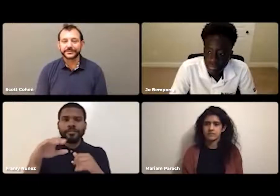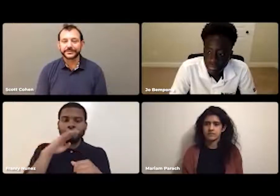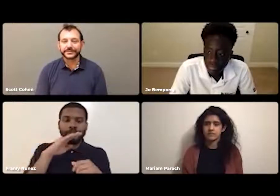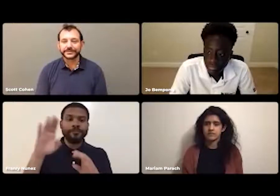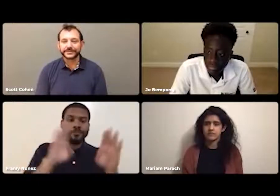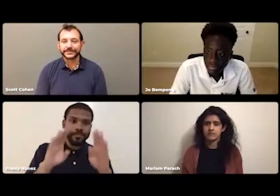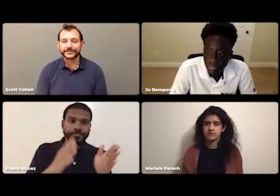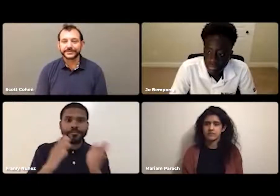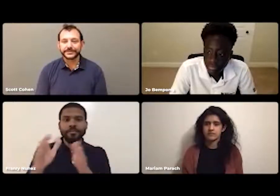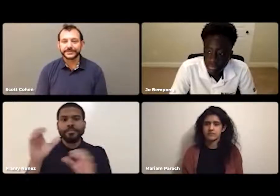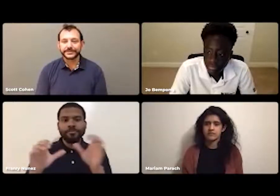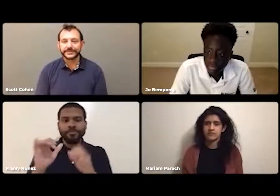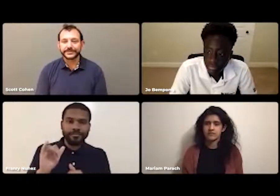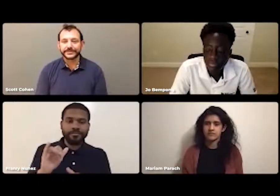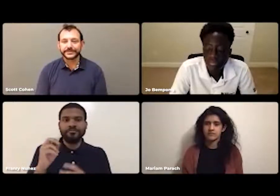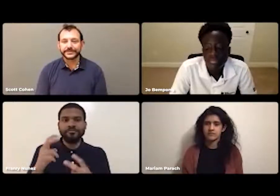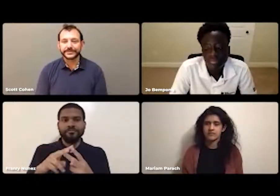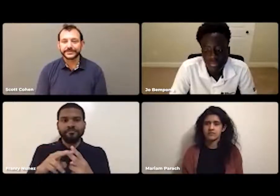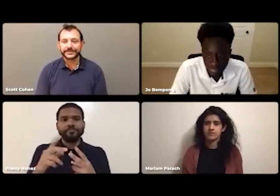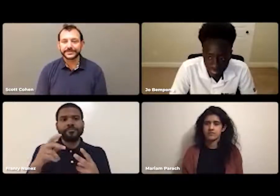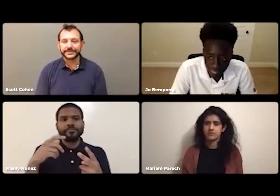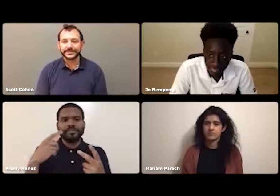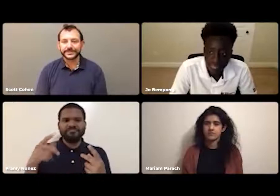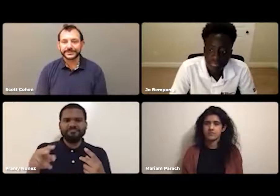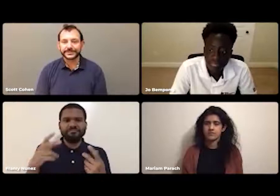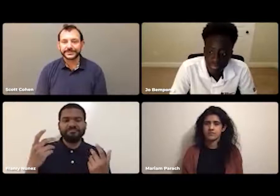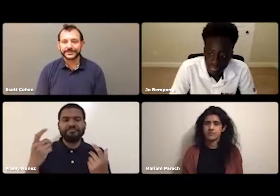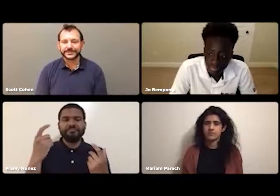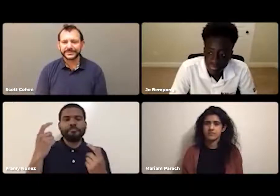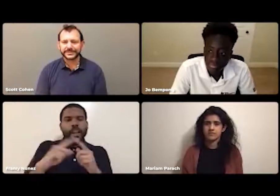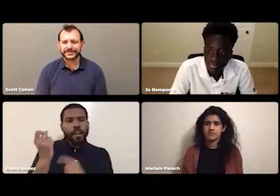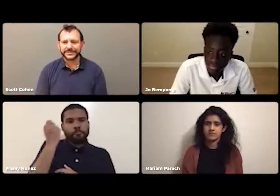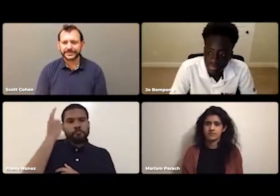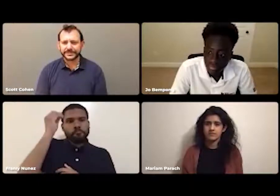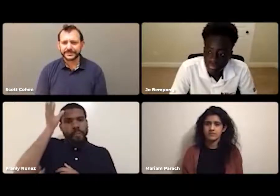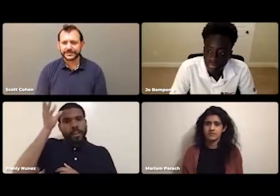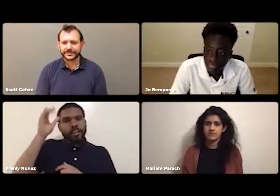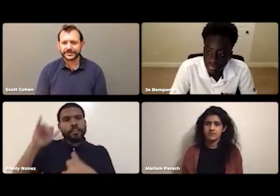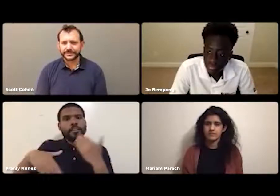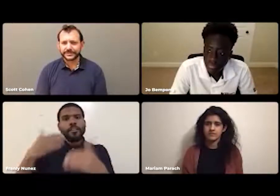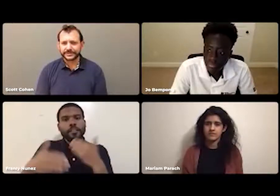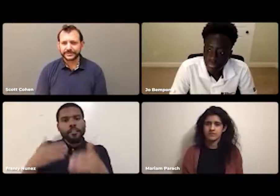Then, I got frustrated with biology and chemistry in high school.